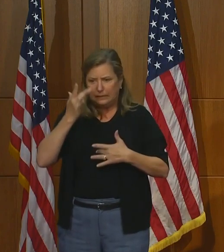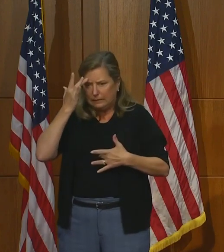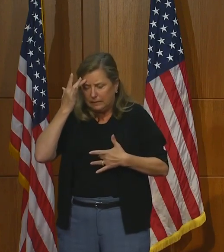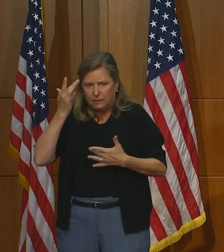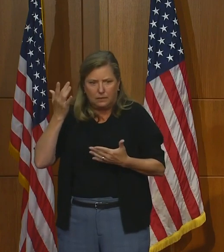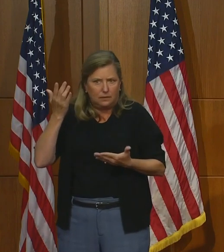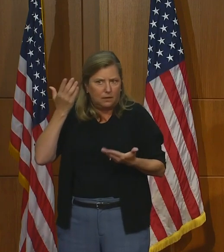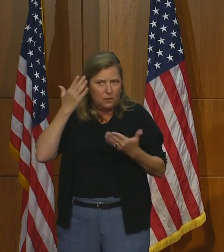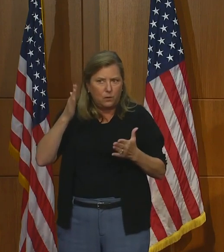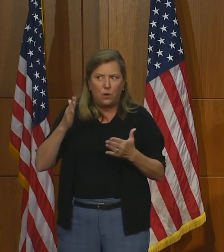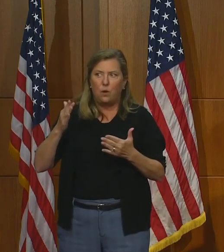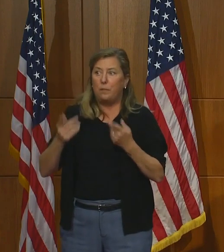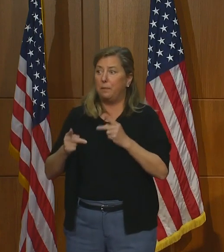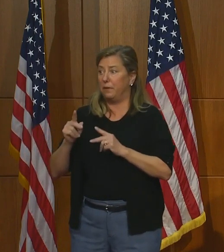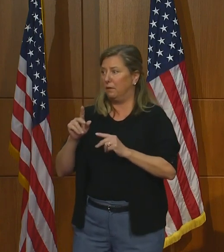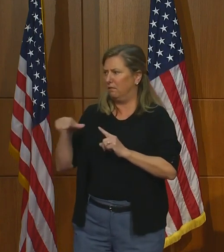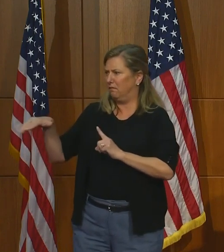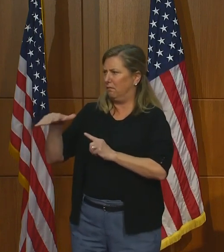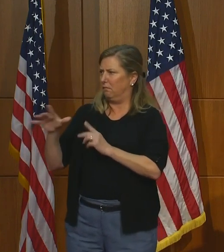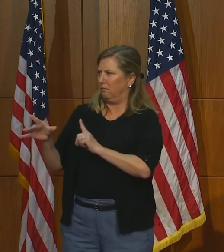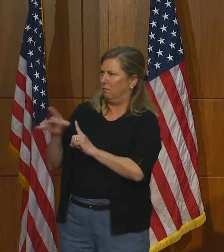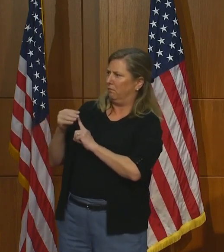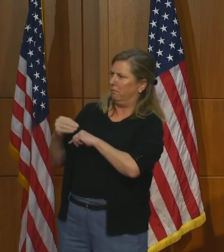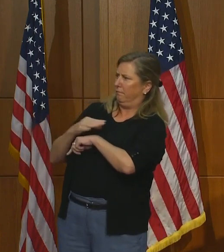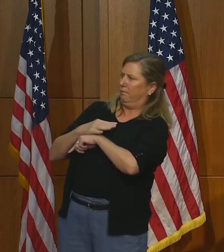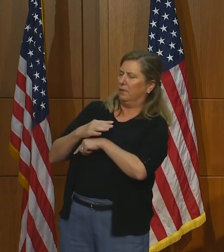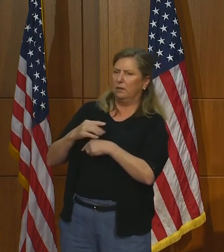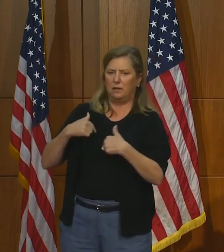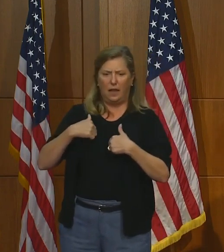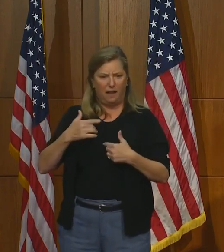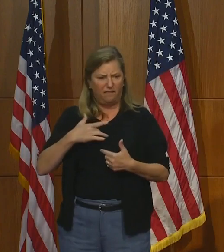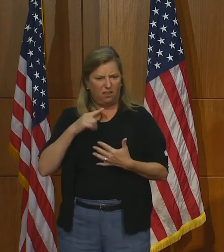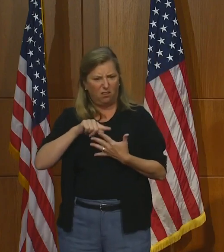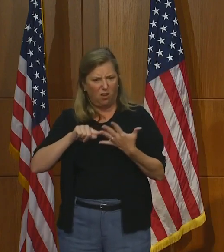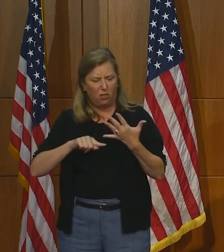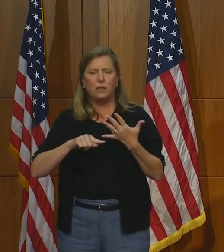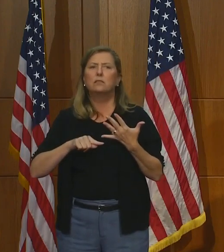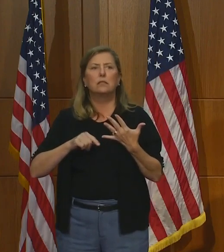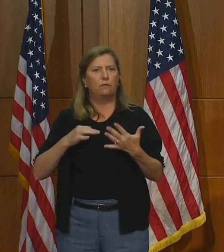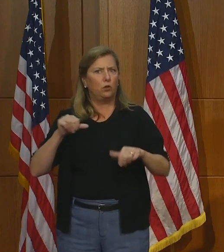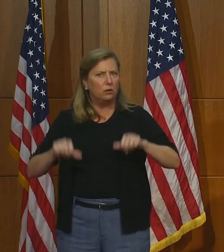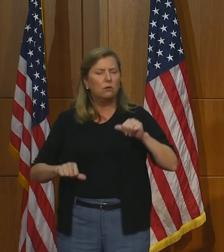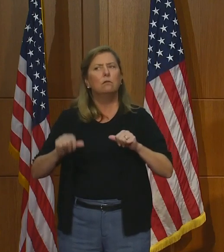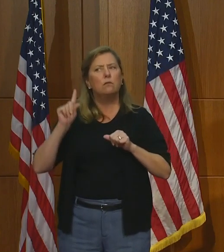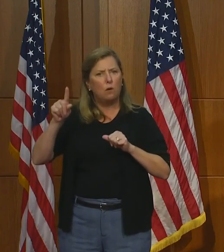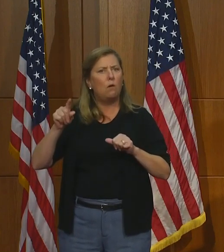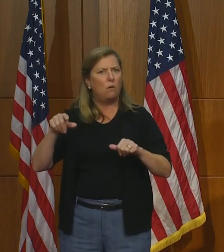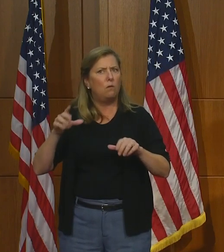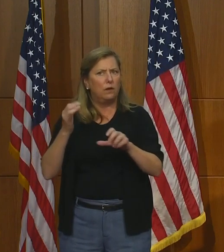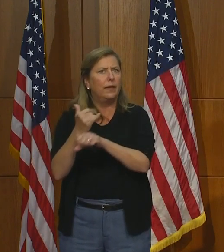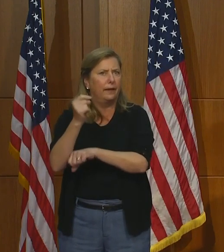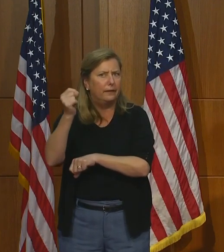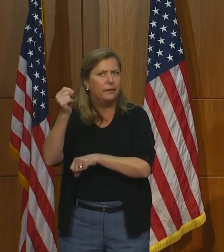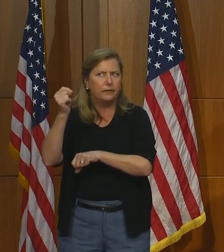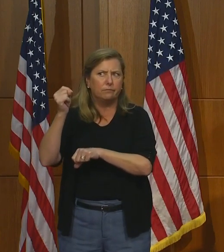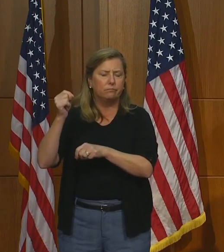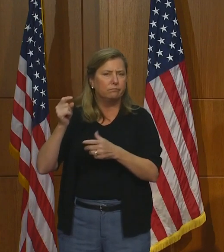TO WHETHER YOU. BEEN IN CONTACT WITH. YOU HAVE THE- IF YOU WERE TO IF YOU HAVE SYMPTOMS FOR